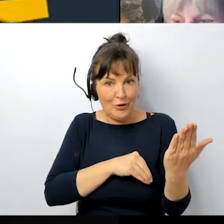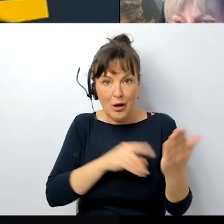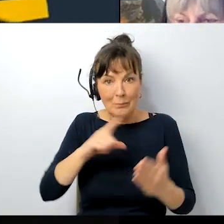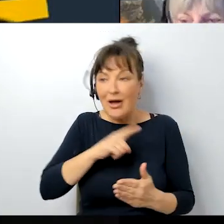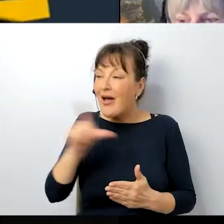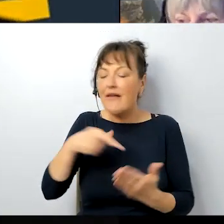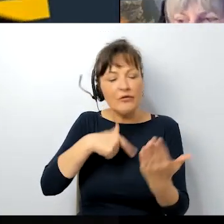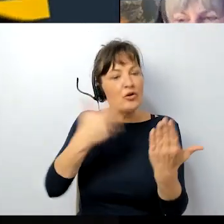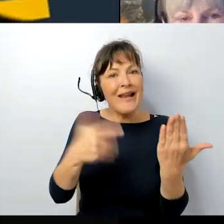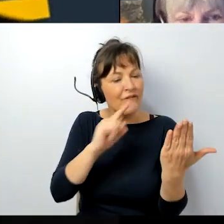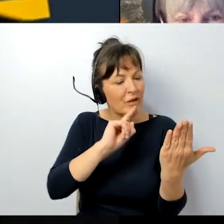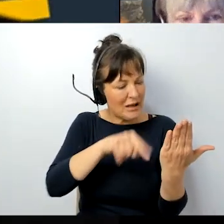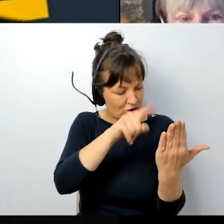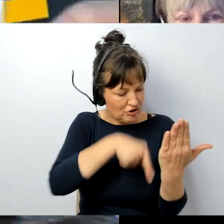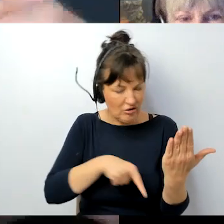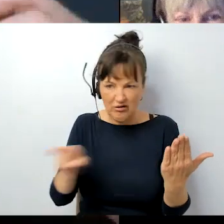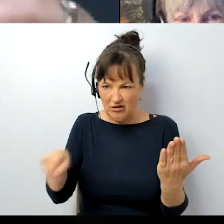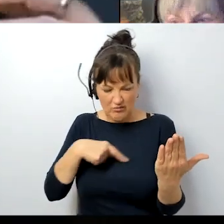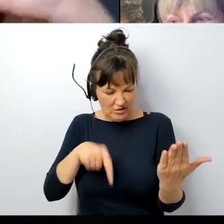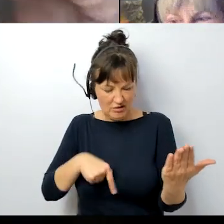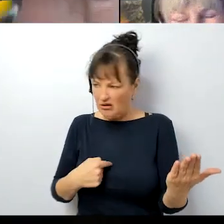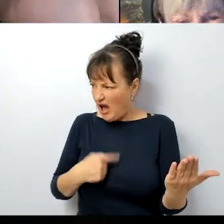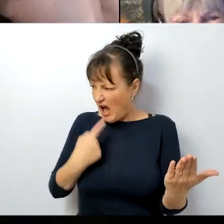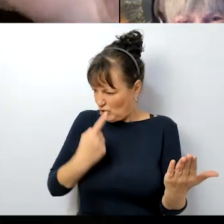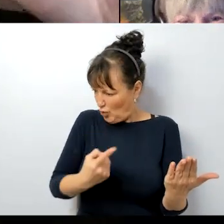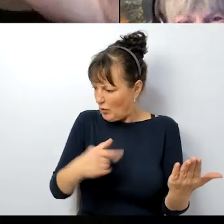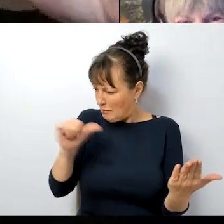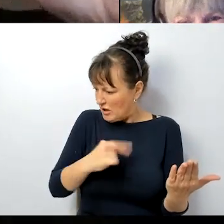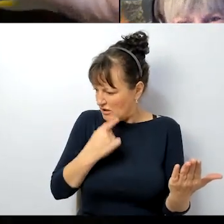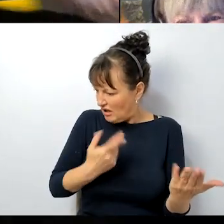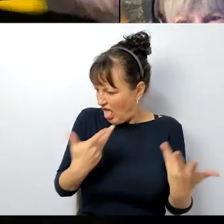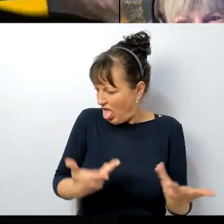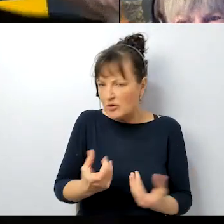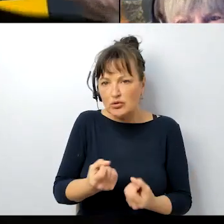specific things, say it because straight away that's them going well they didn't read the job